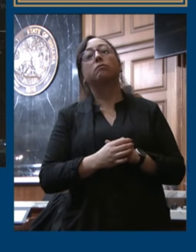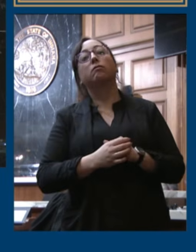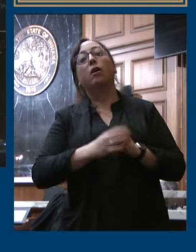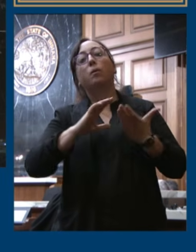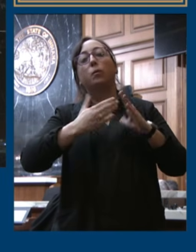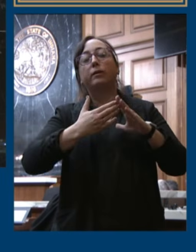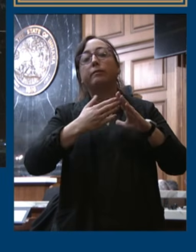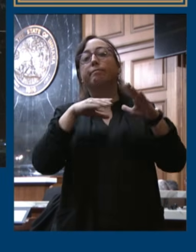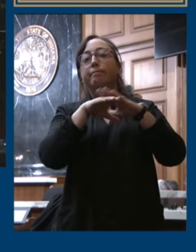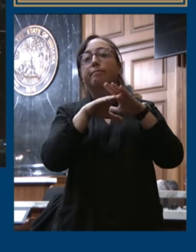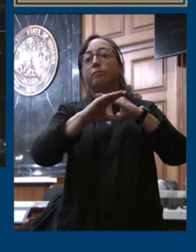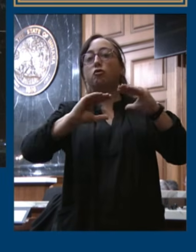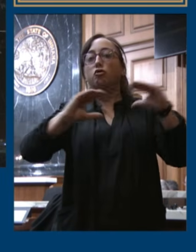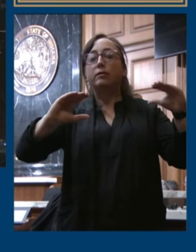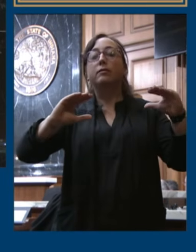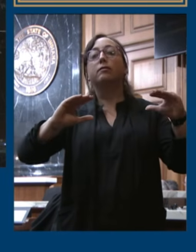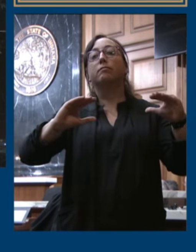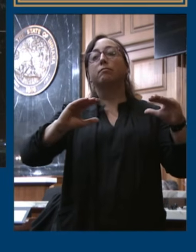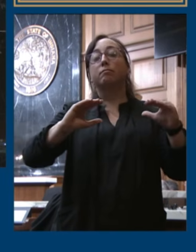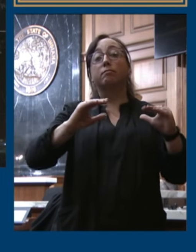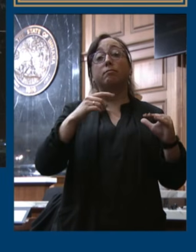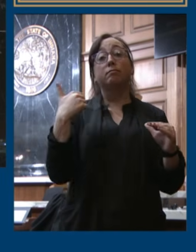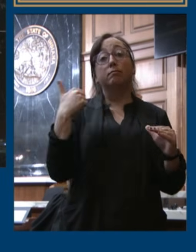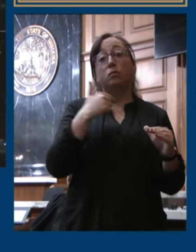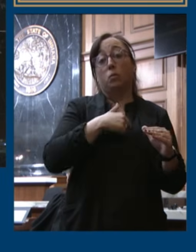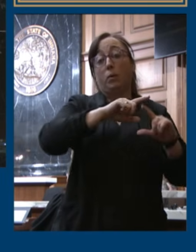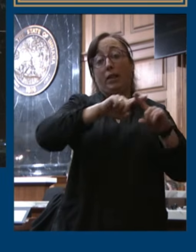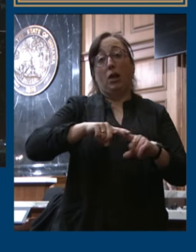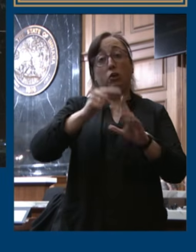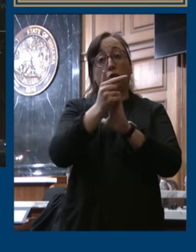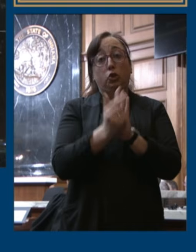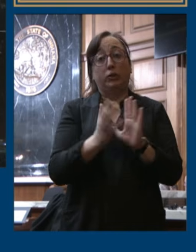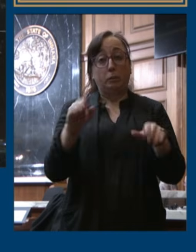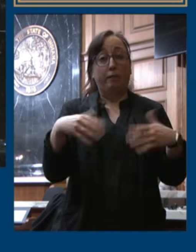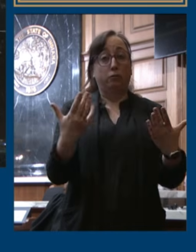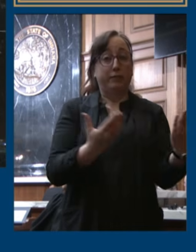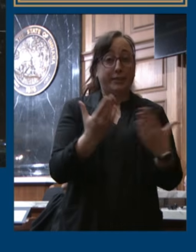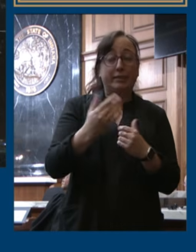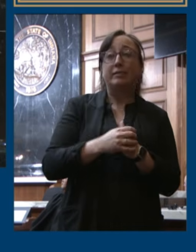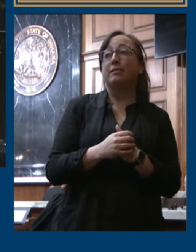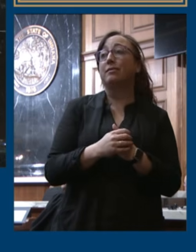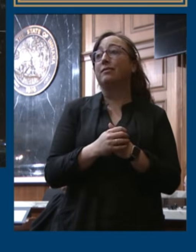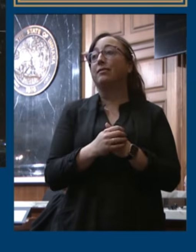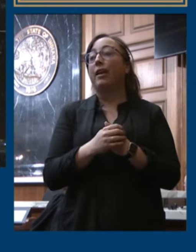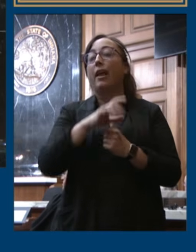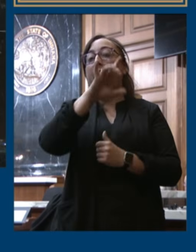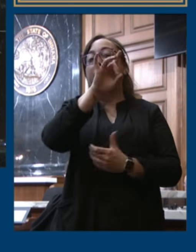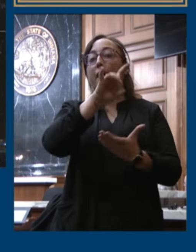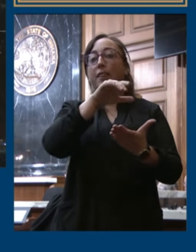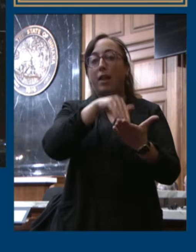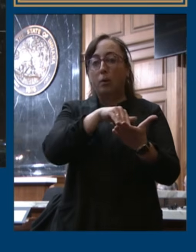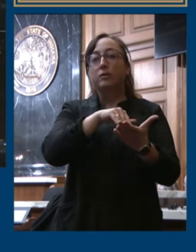EMBEDDED IN THE OATH WE ALL TOOK AS HOOSIER ATTORNEYS. THIS IS REFLECTED IN THE 8,000 ATTORNEYS THAT